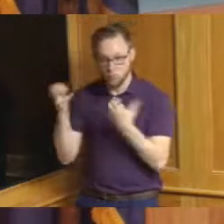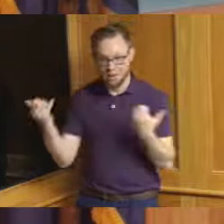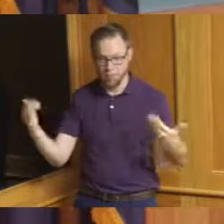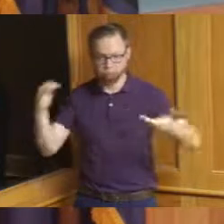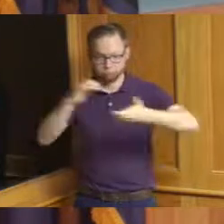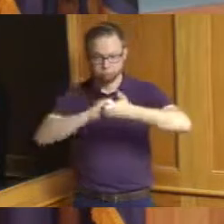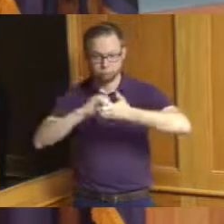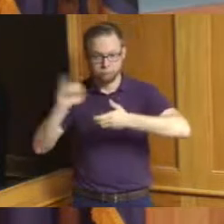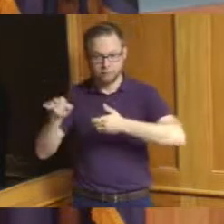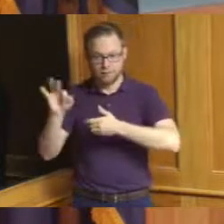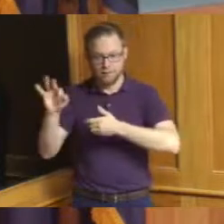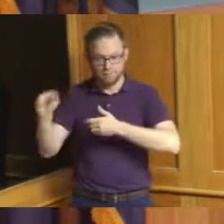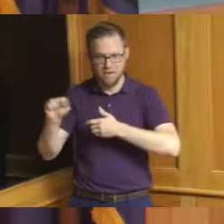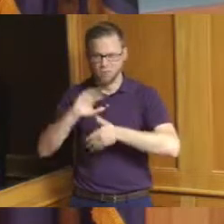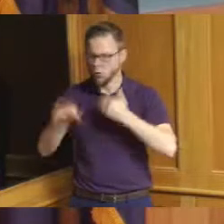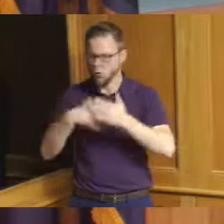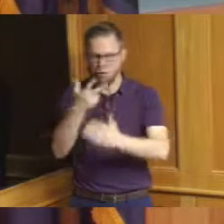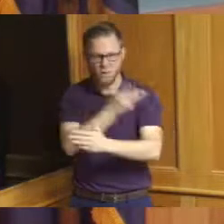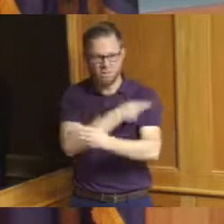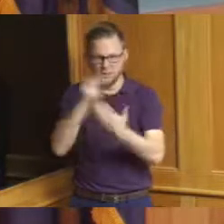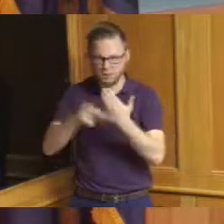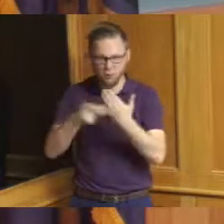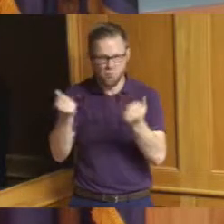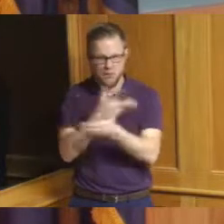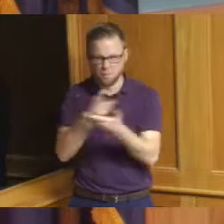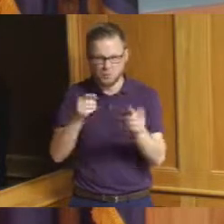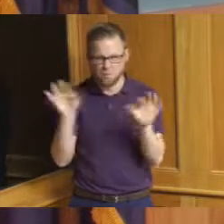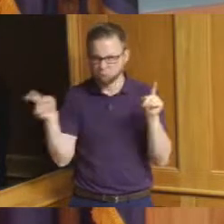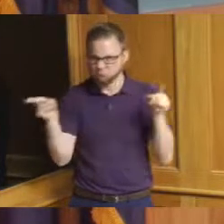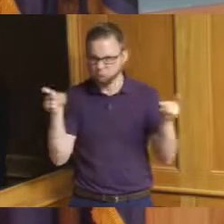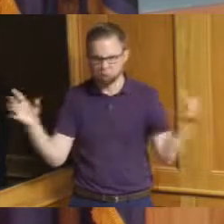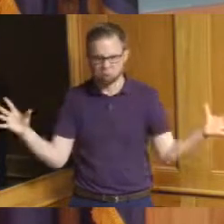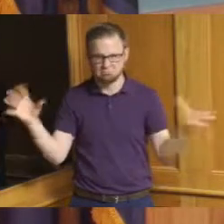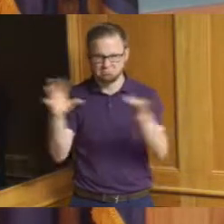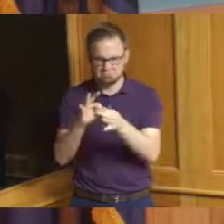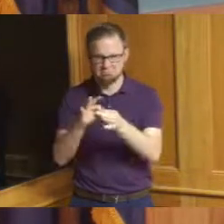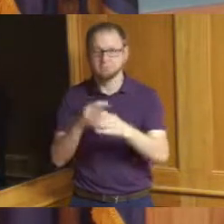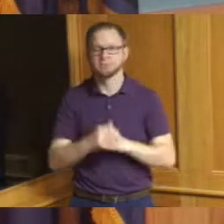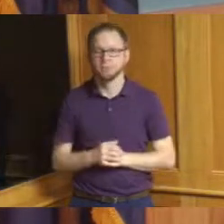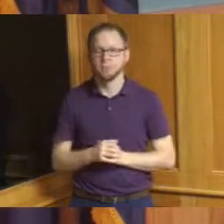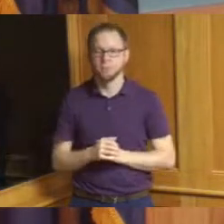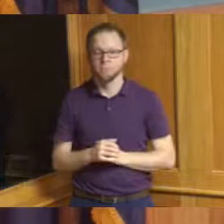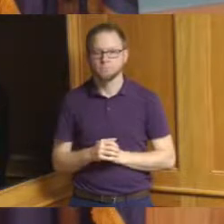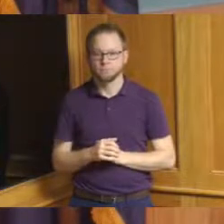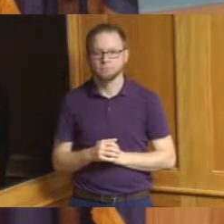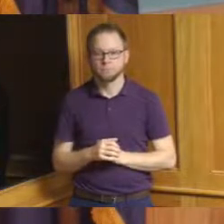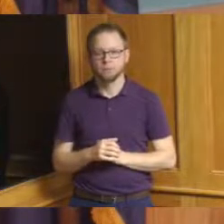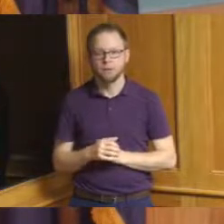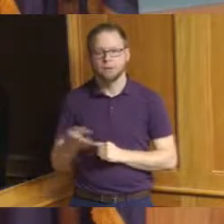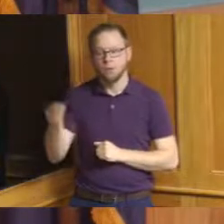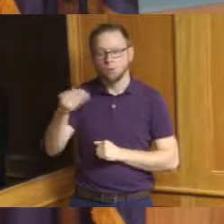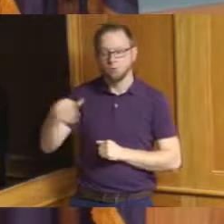on all of our vaccines we were able to roll back the property tax with a rebate of 30 percent